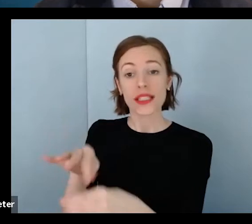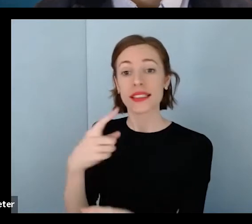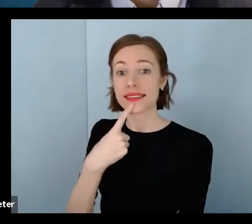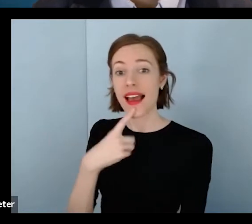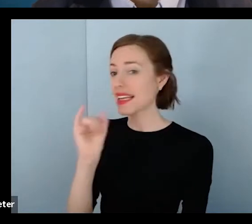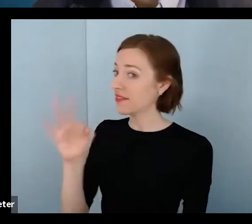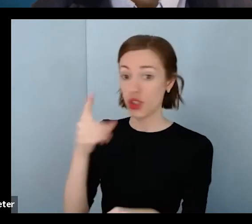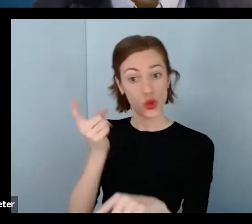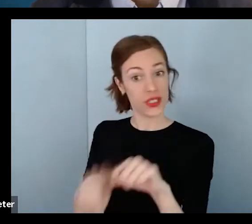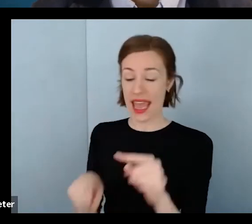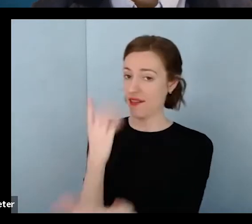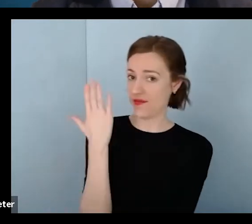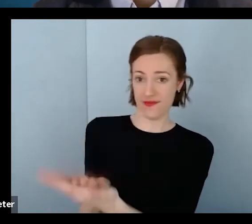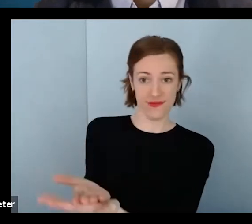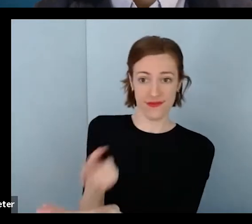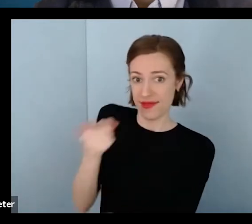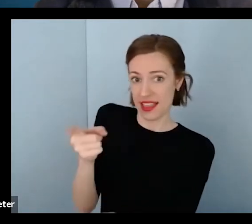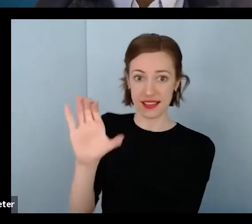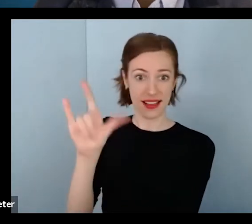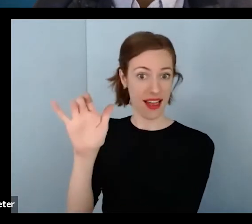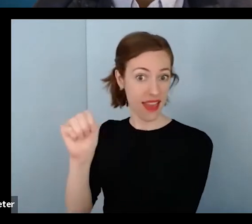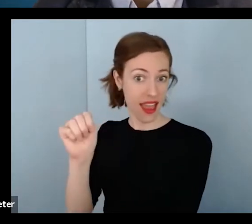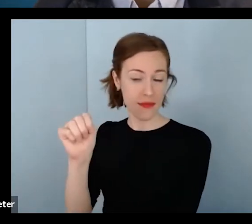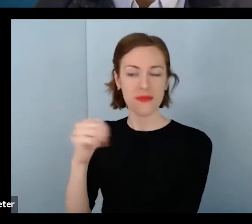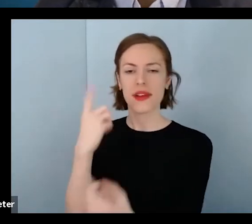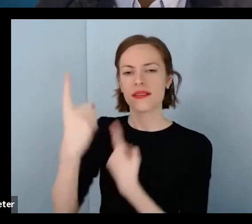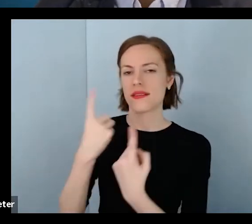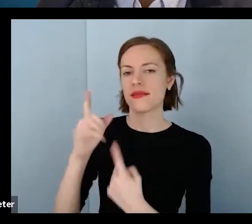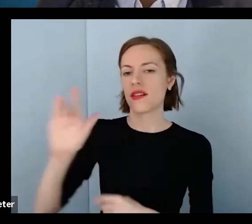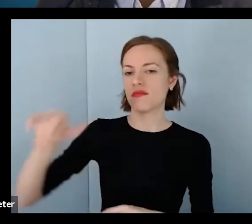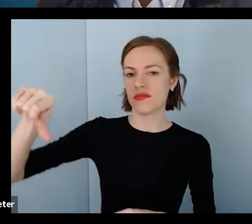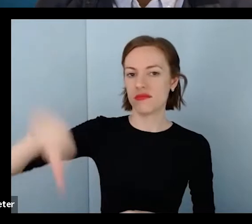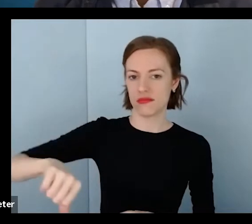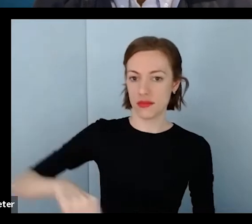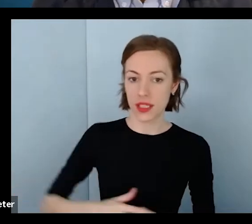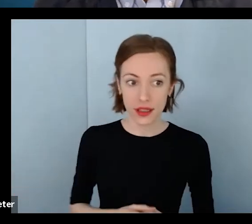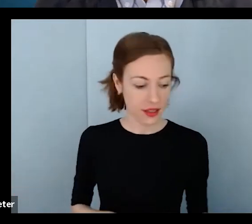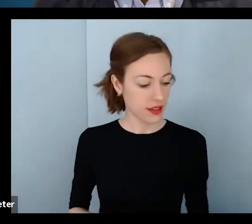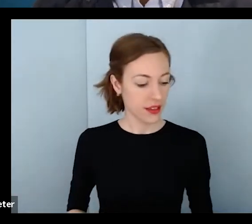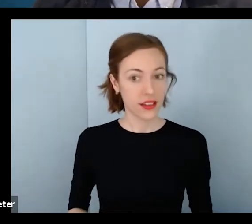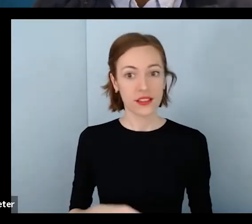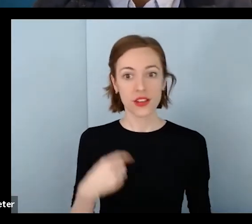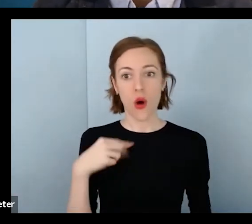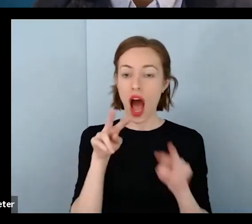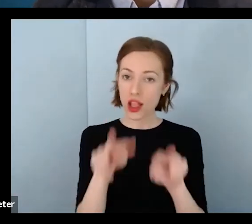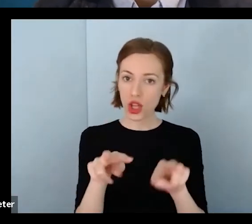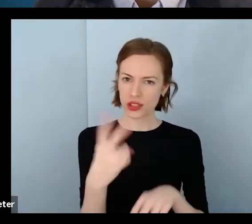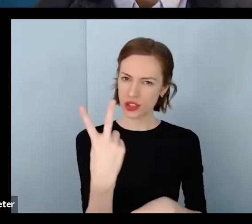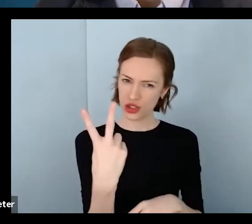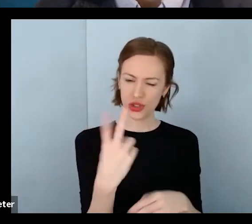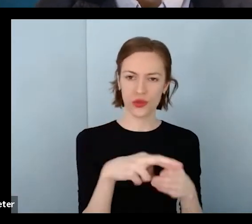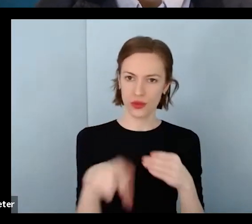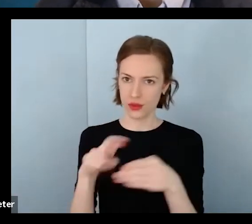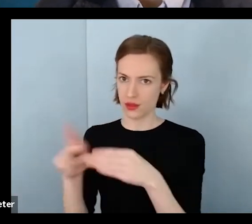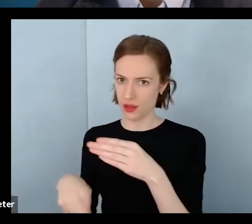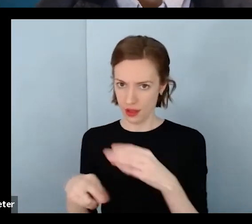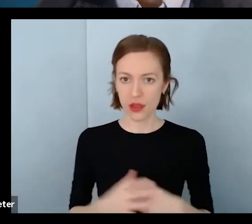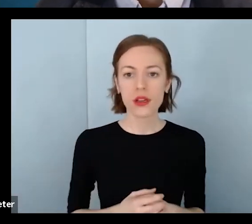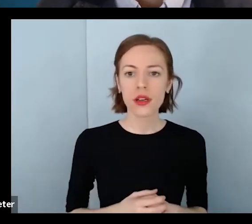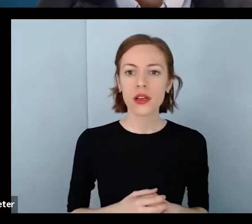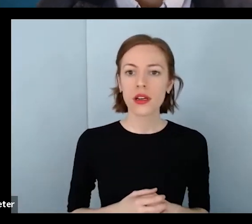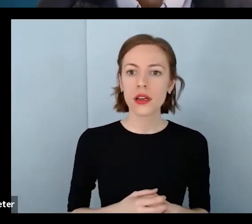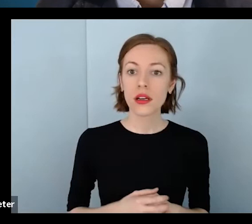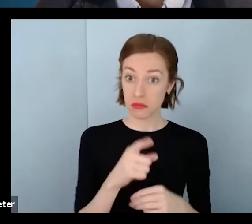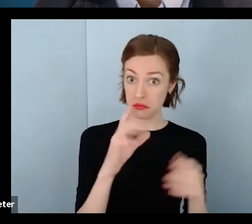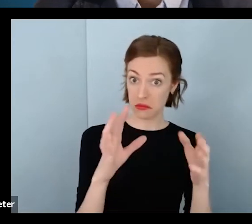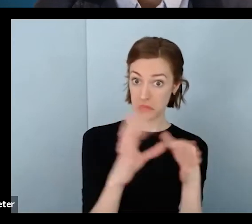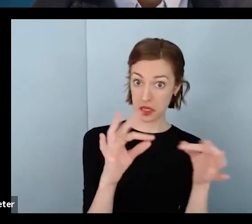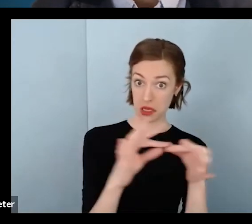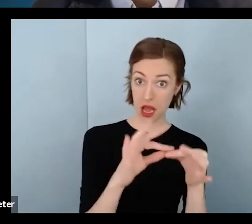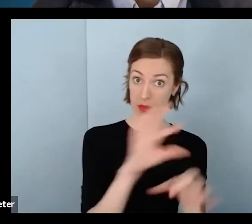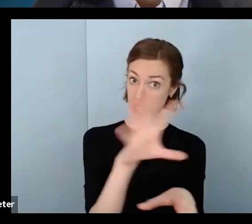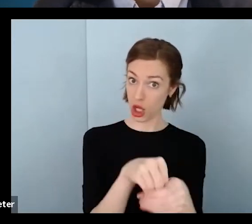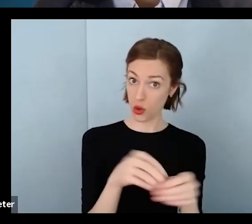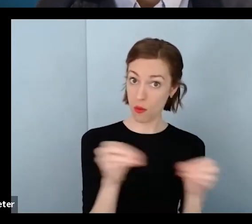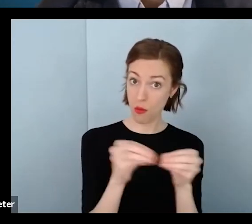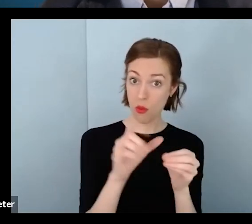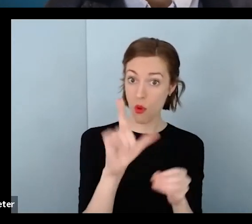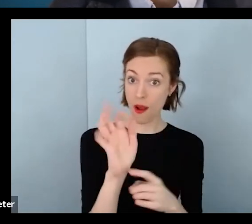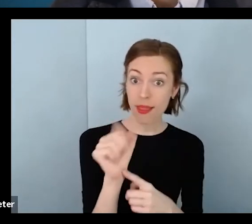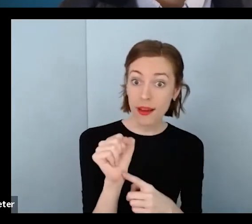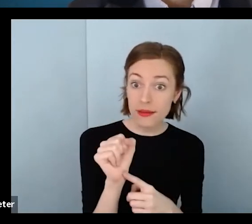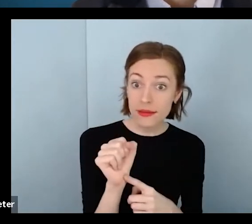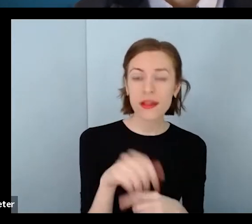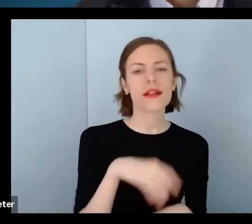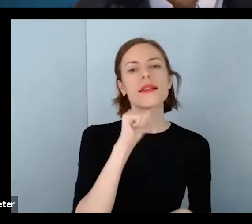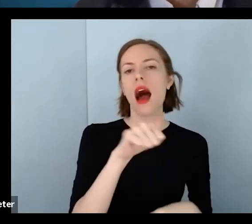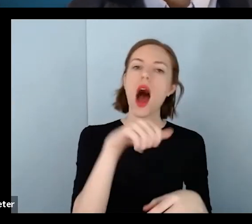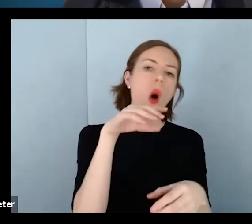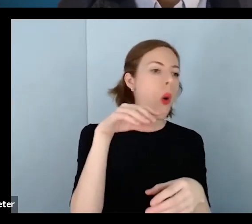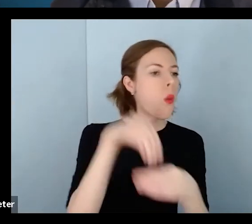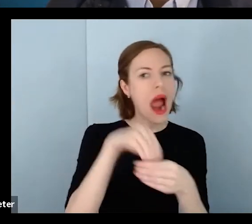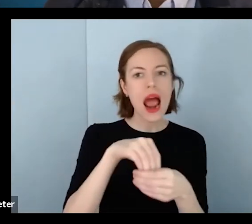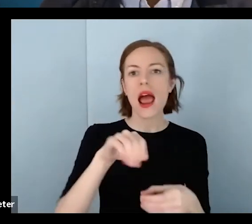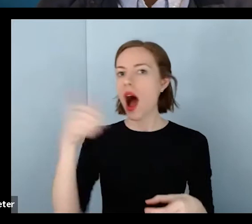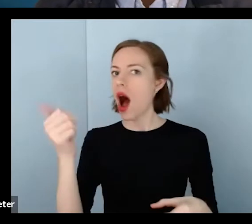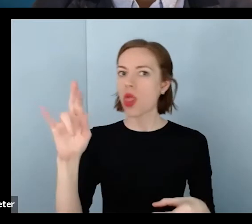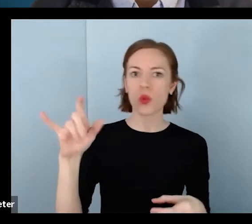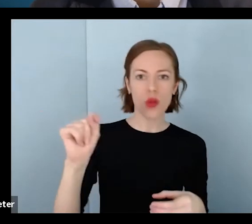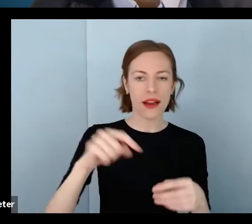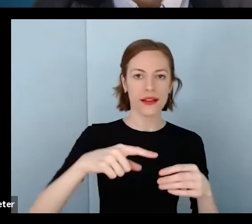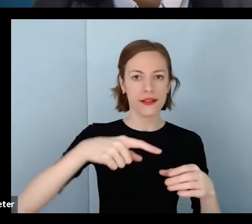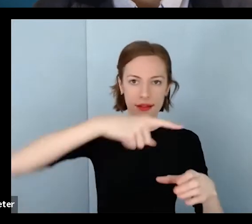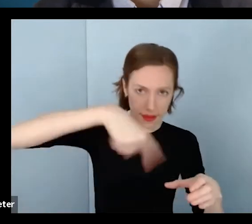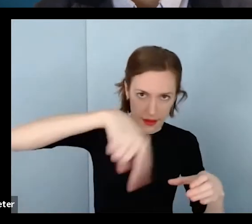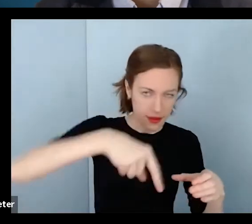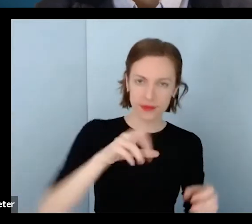voting, and then use my software to observe two outcomes. The first was whether comments included links to further evidence, as we asked, excluding internal links to Reddit and that toasting sighs I also observed the rank position of an article, over